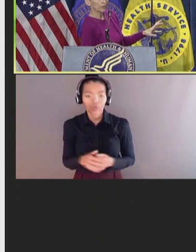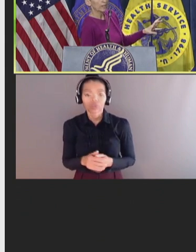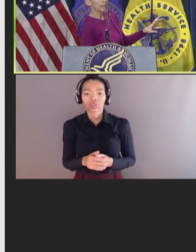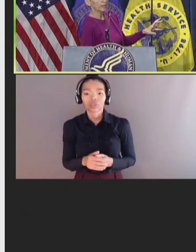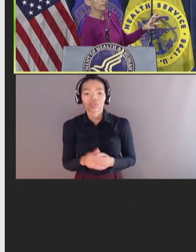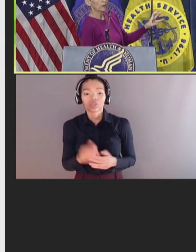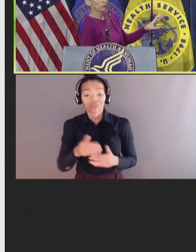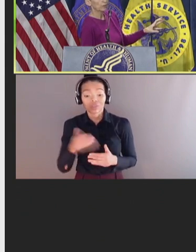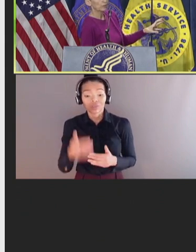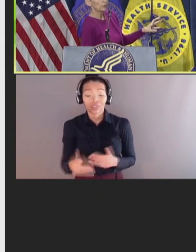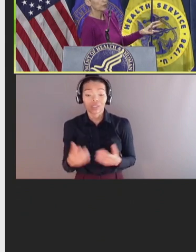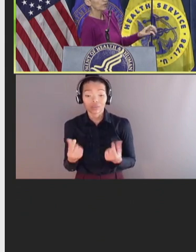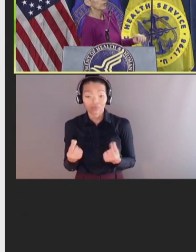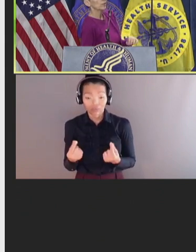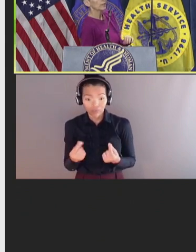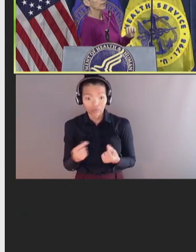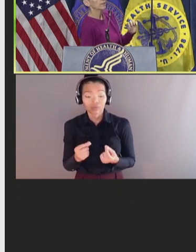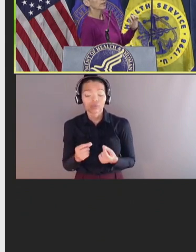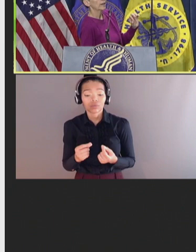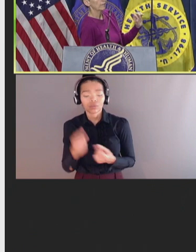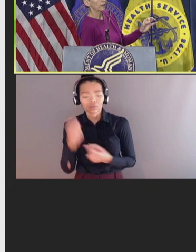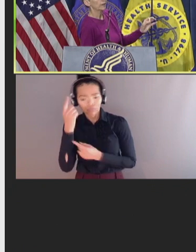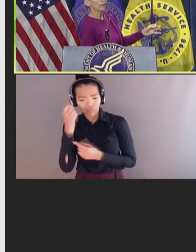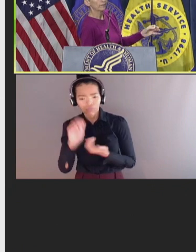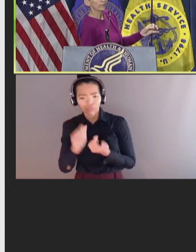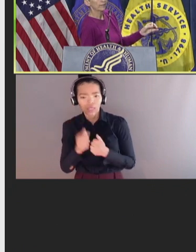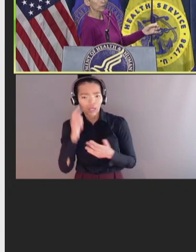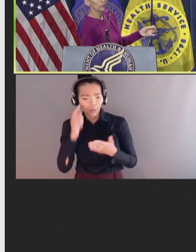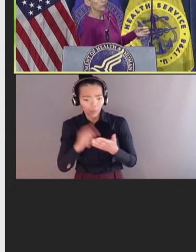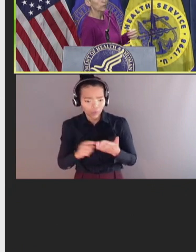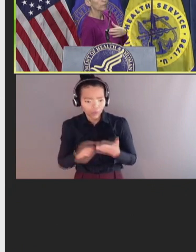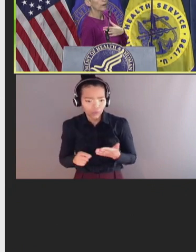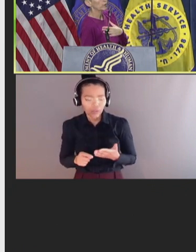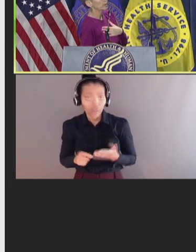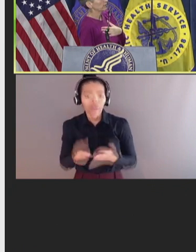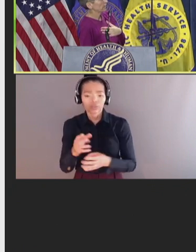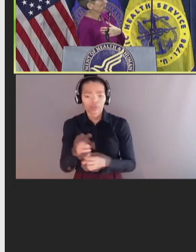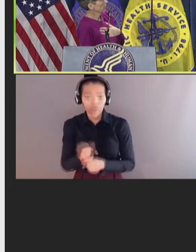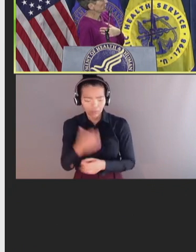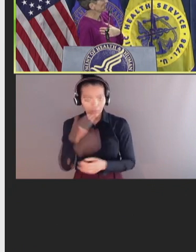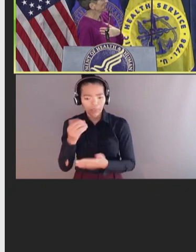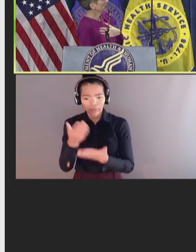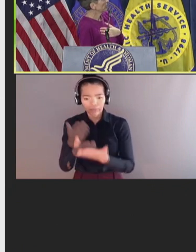understanding of how to research this and have better evidence to inform our interventions?